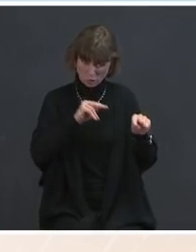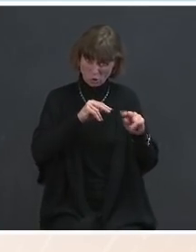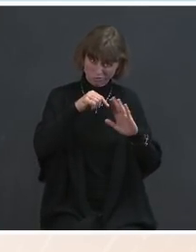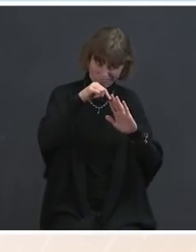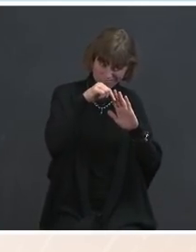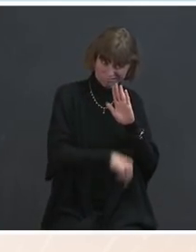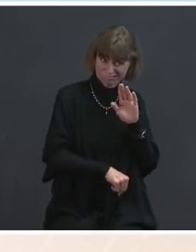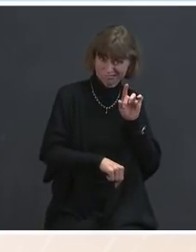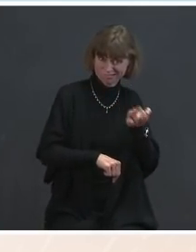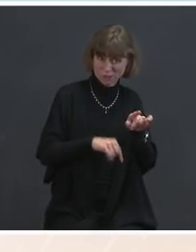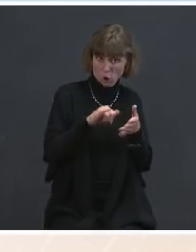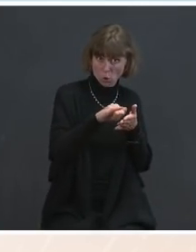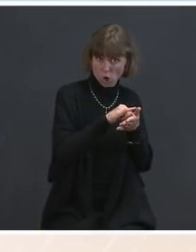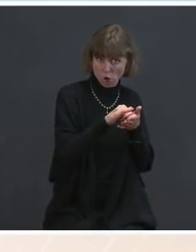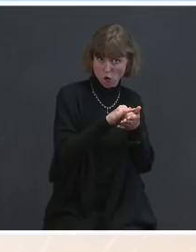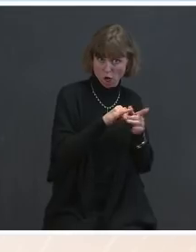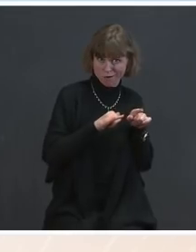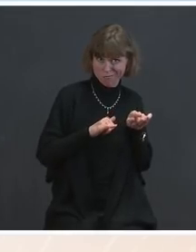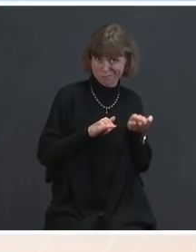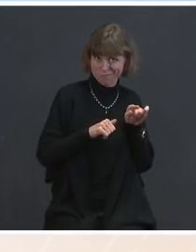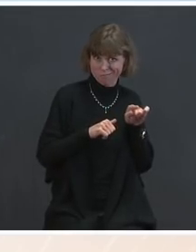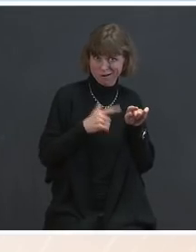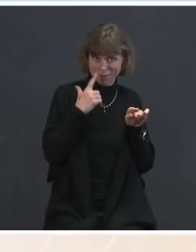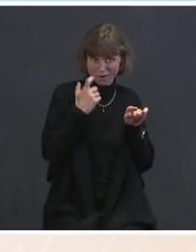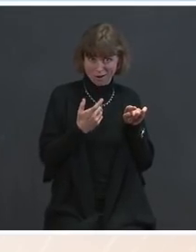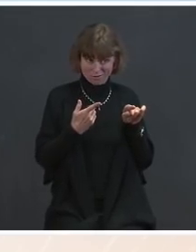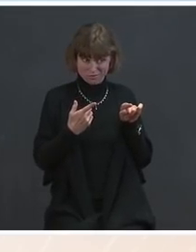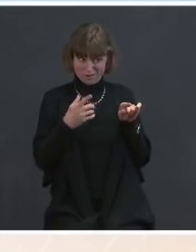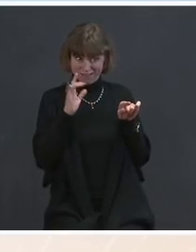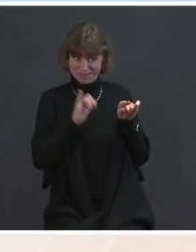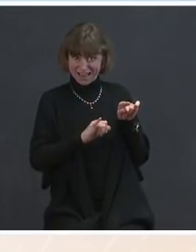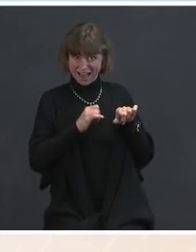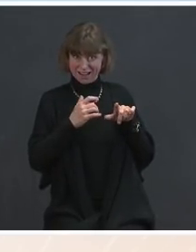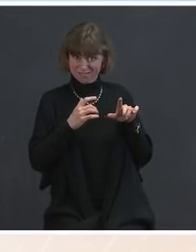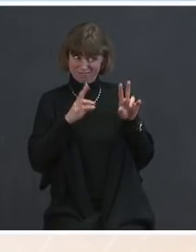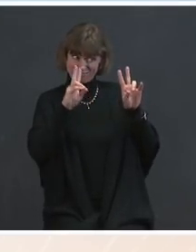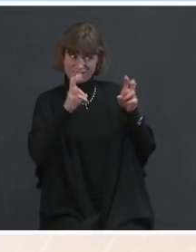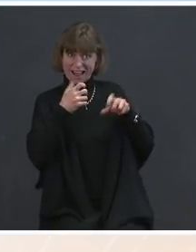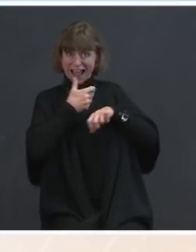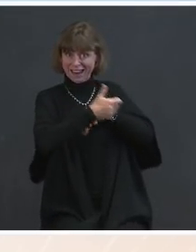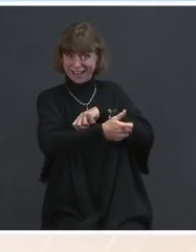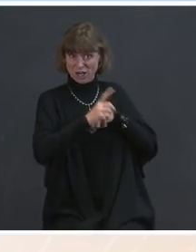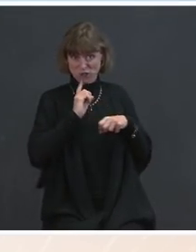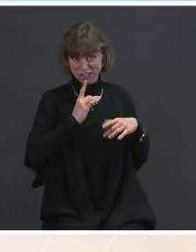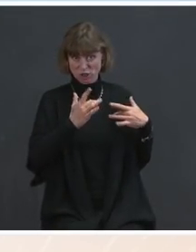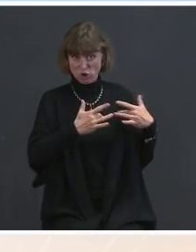I would think, for not only on New Yorkers, but all Americans. Ms. Psaki: Of course, we are constantly monitoring.